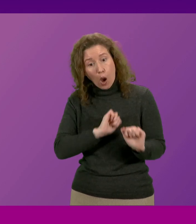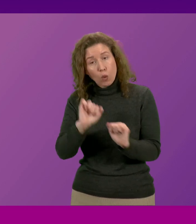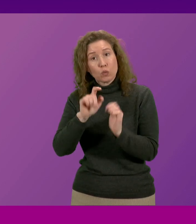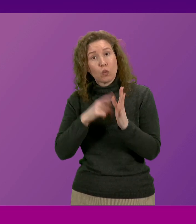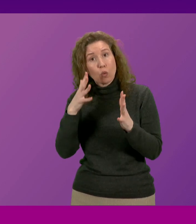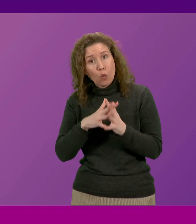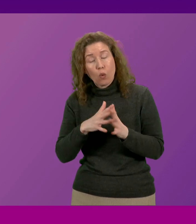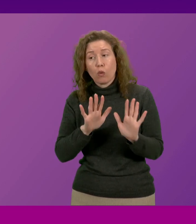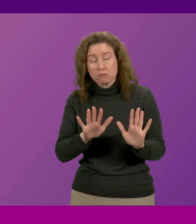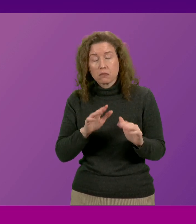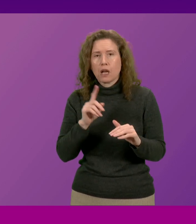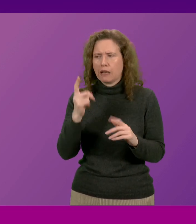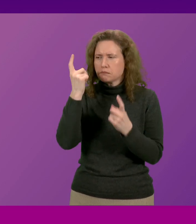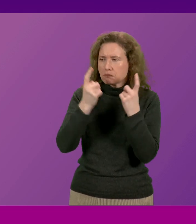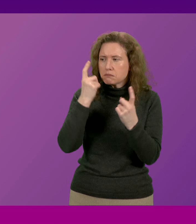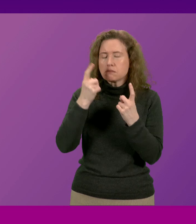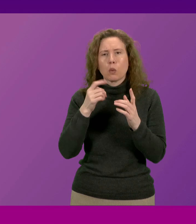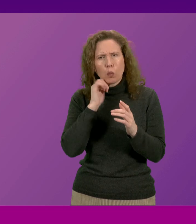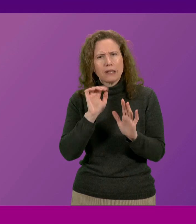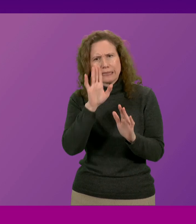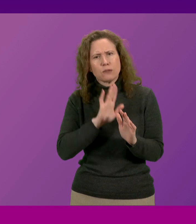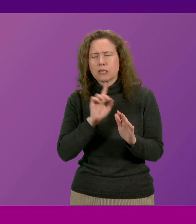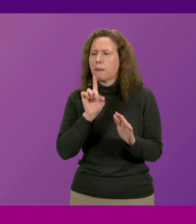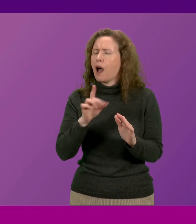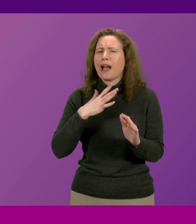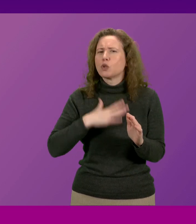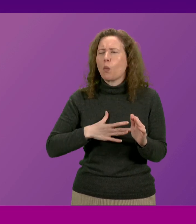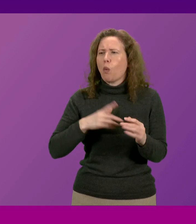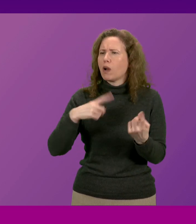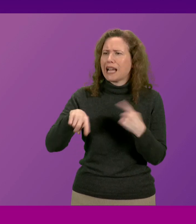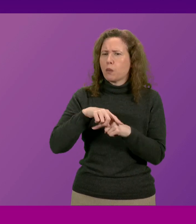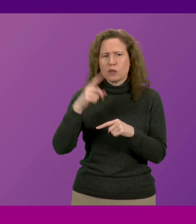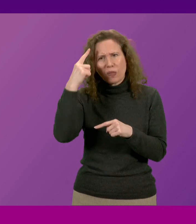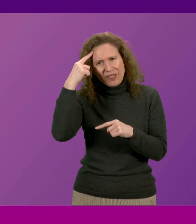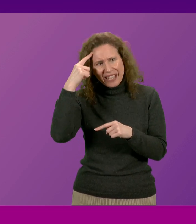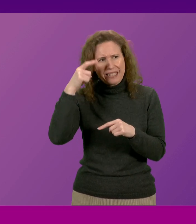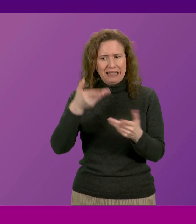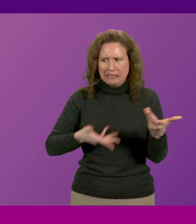it should be a stand-alone offence, but I do not want these exchanges to suggest in any way that